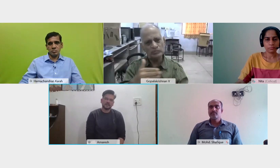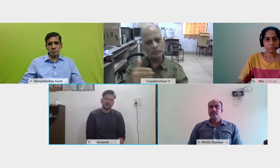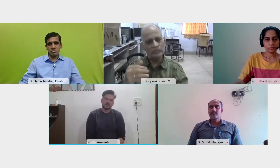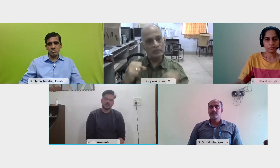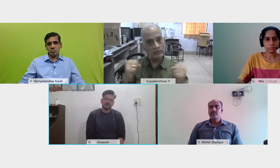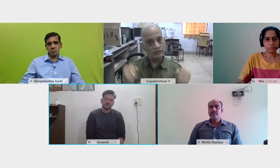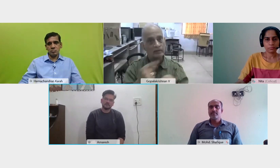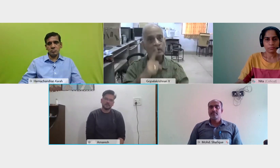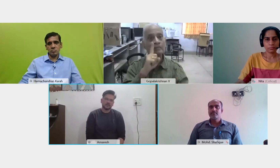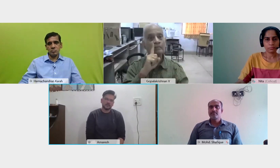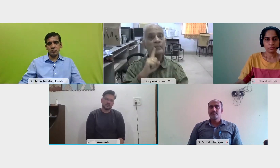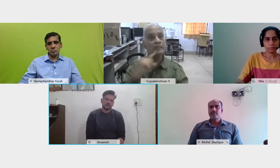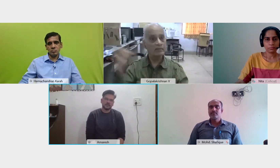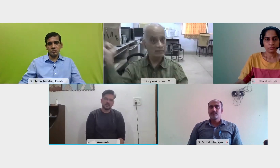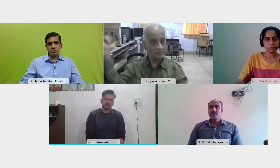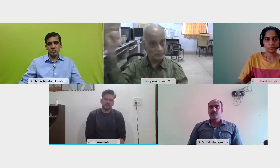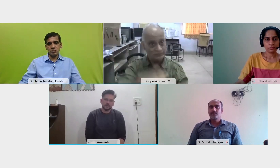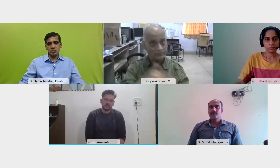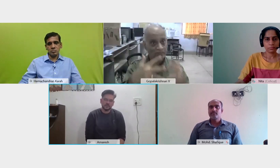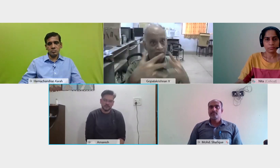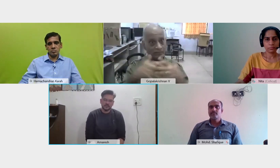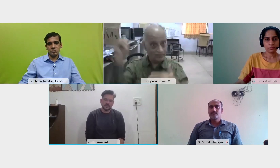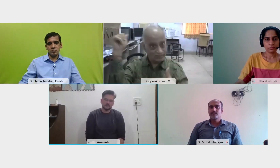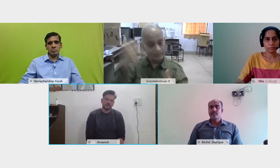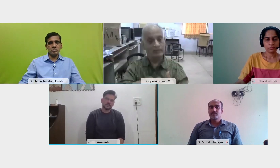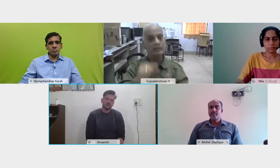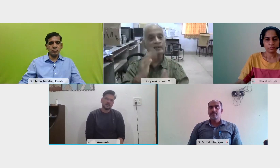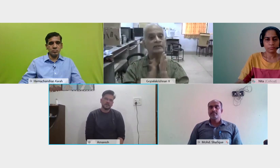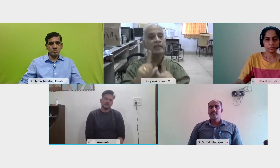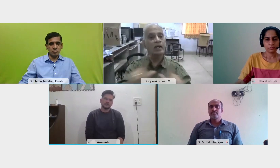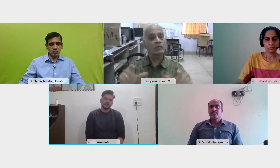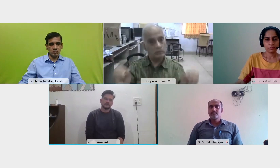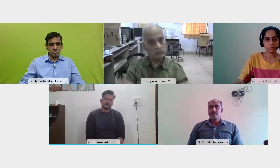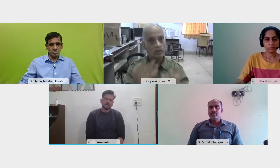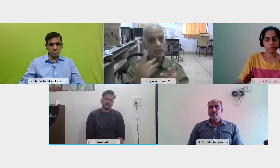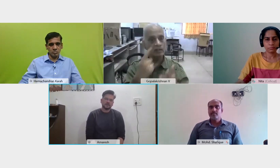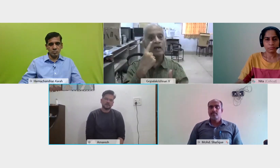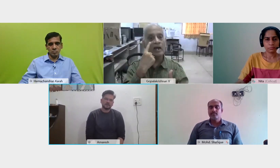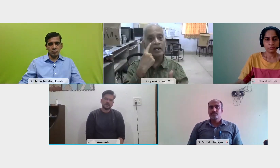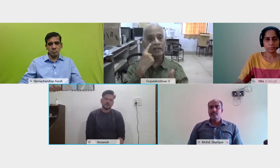sign language, did not they did not allow us to use sign language. So later later on